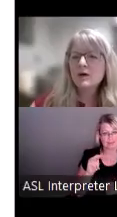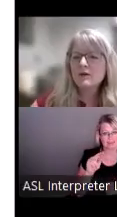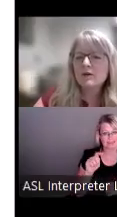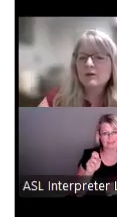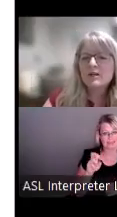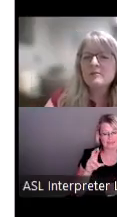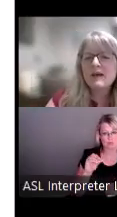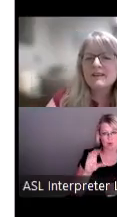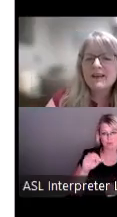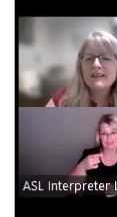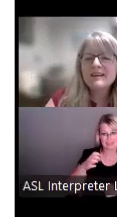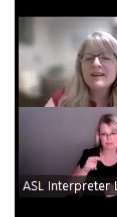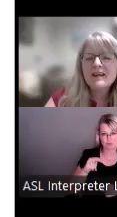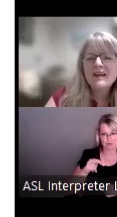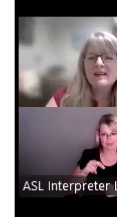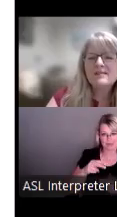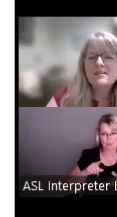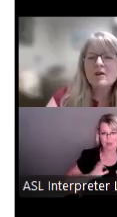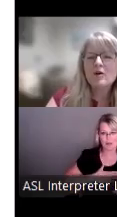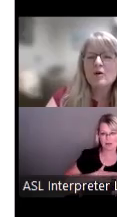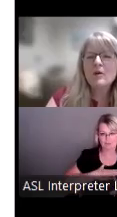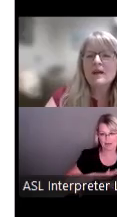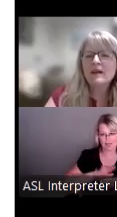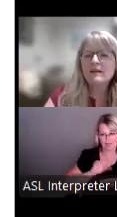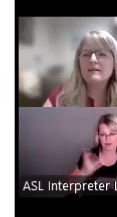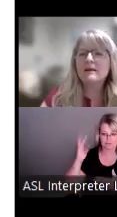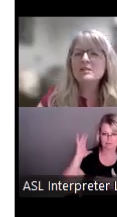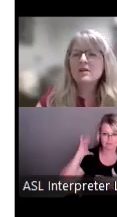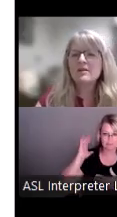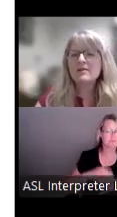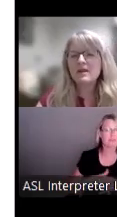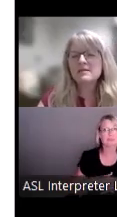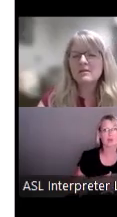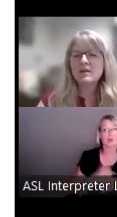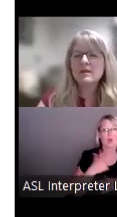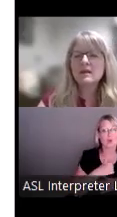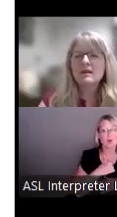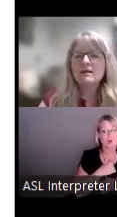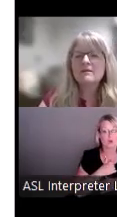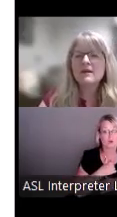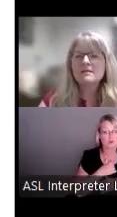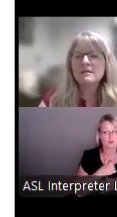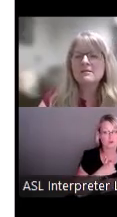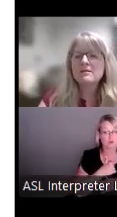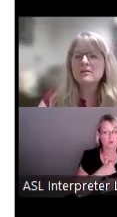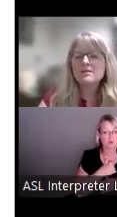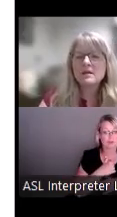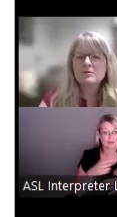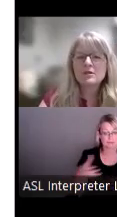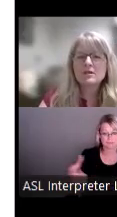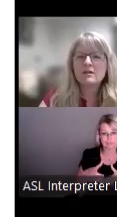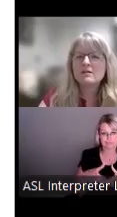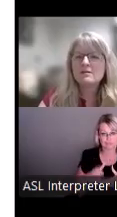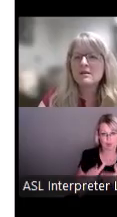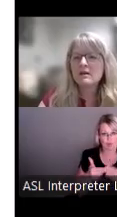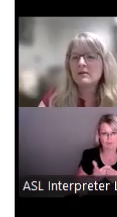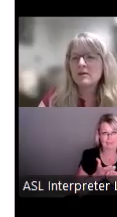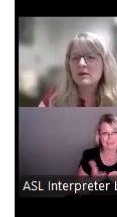part of our learning back then, and so we kind of lumped all the things that we think of as interoception into the other